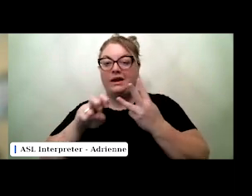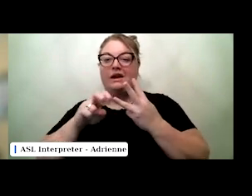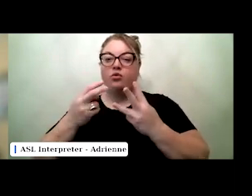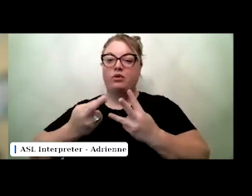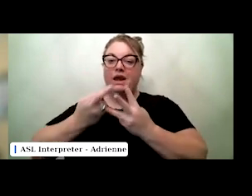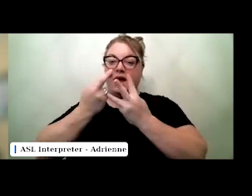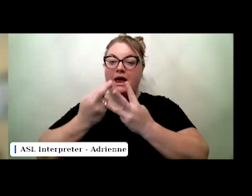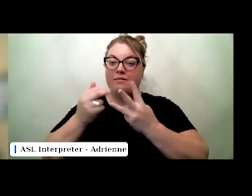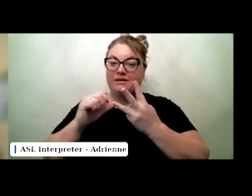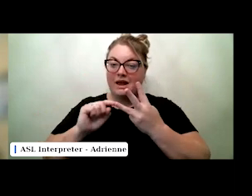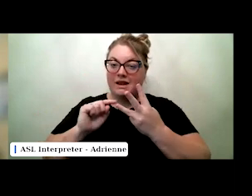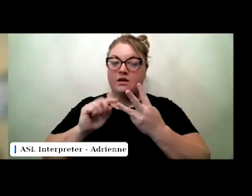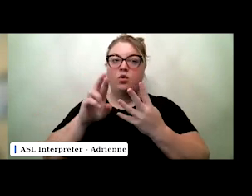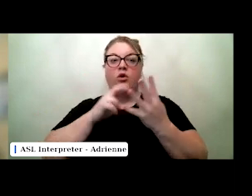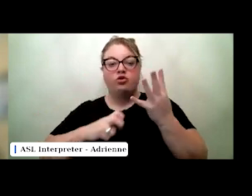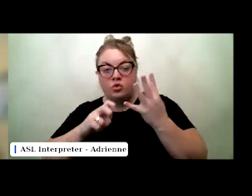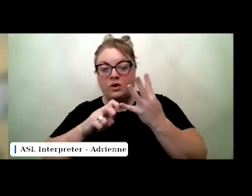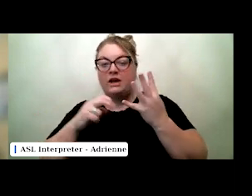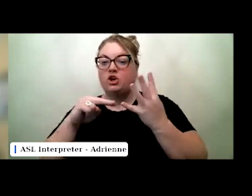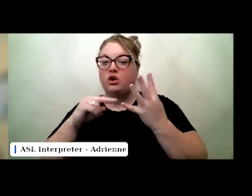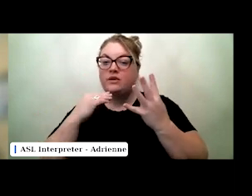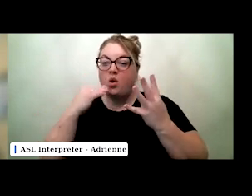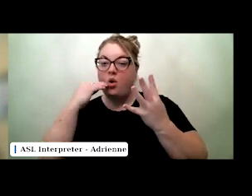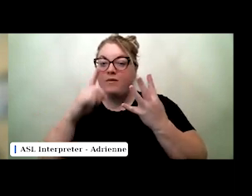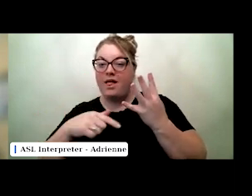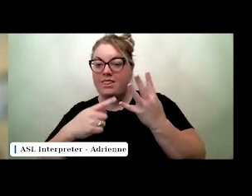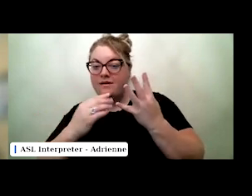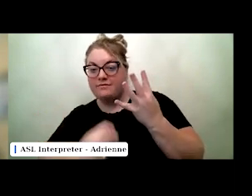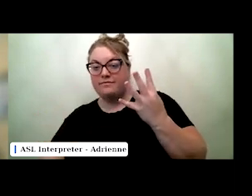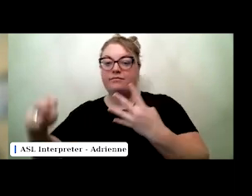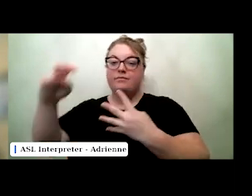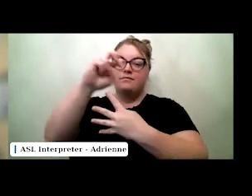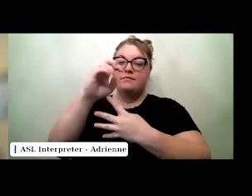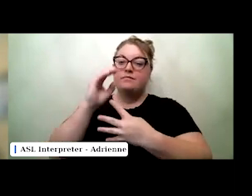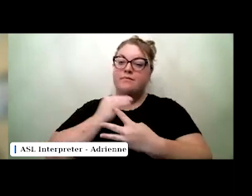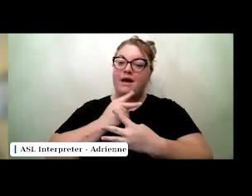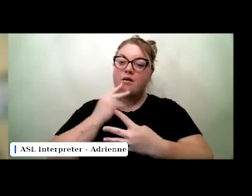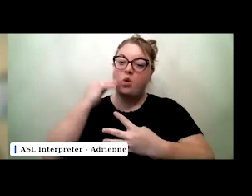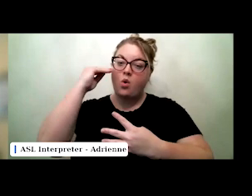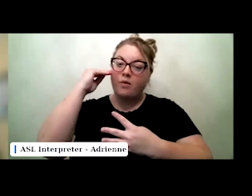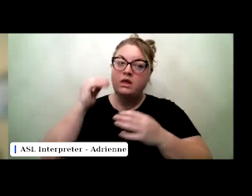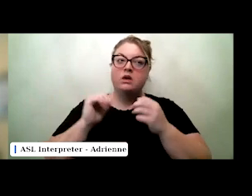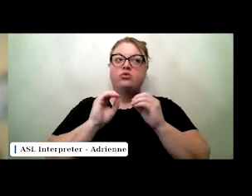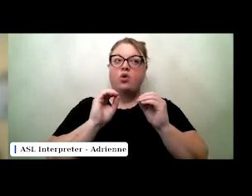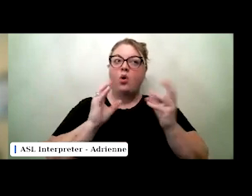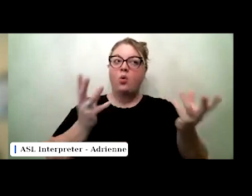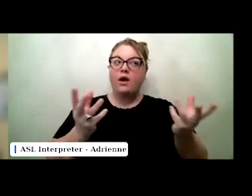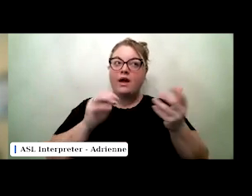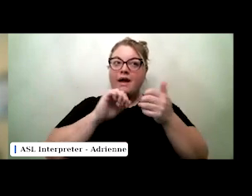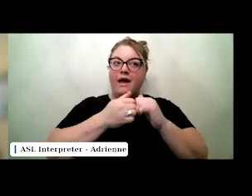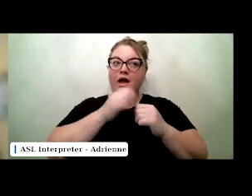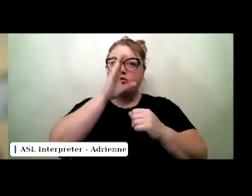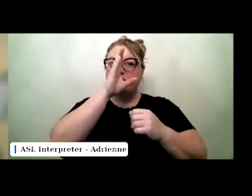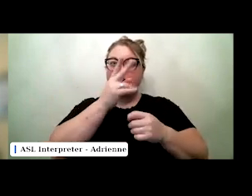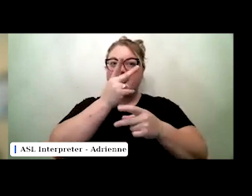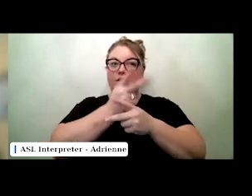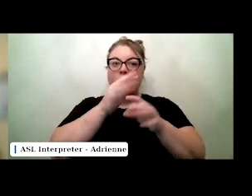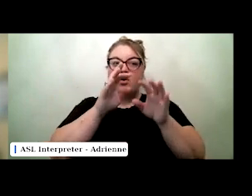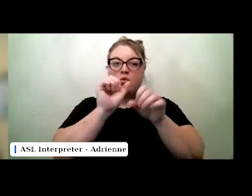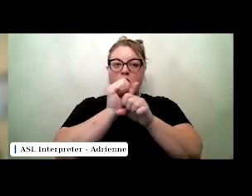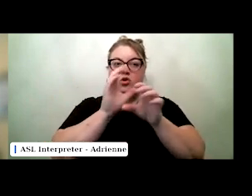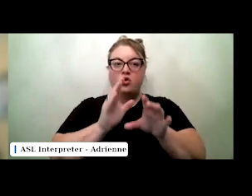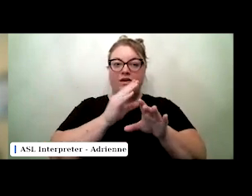To nursing home and then back home. You know how our direct care workers and family caregivers.